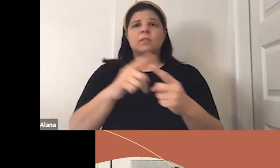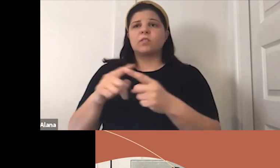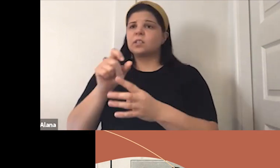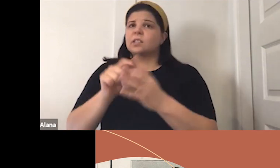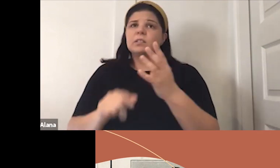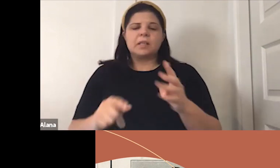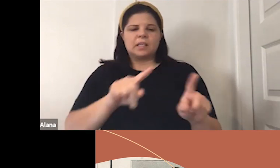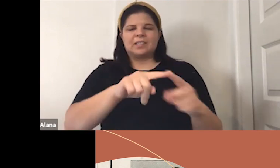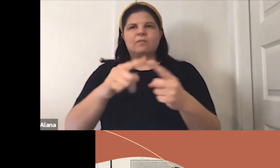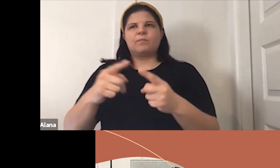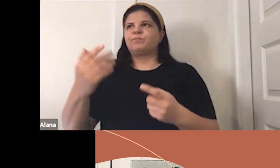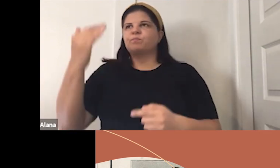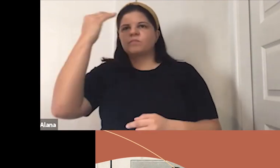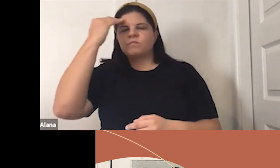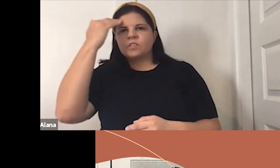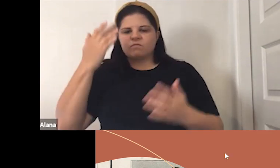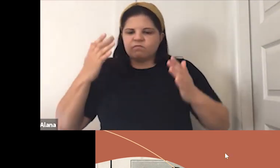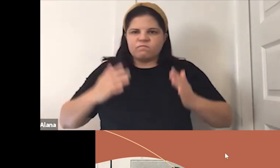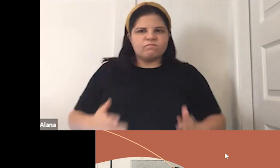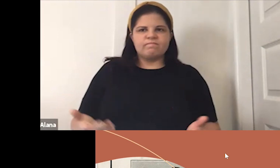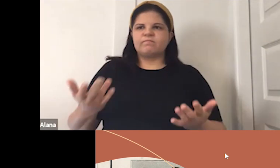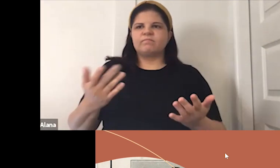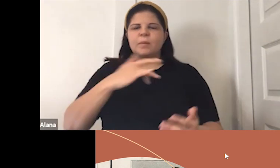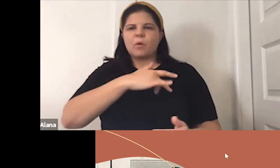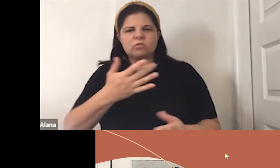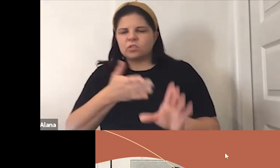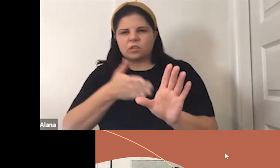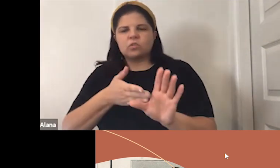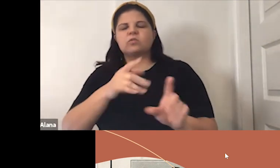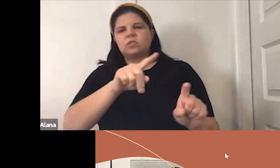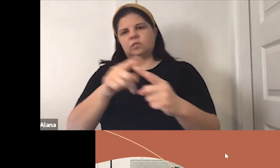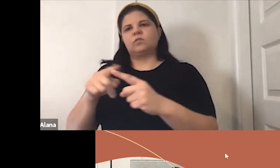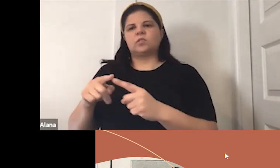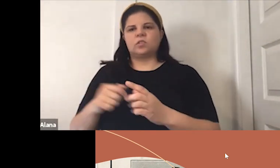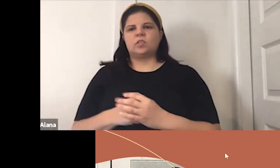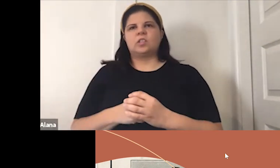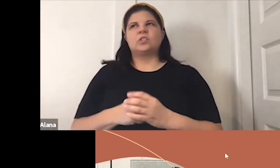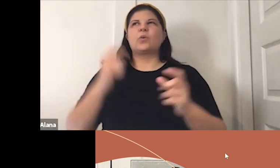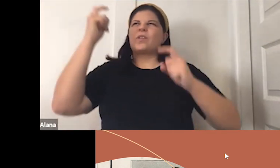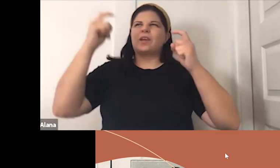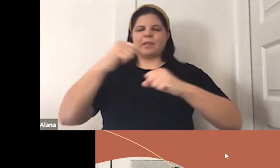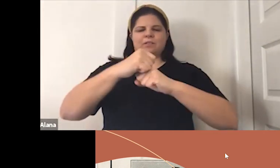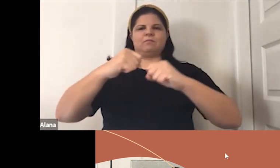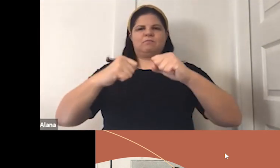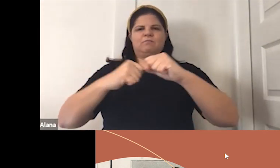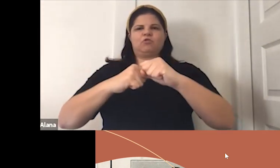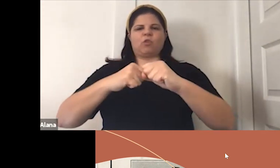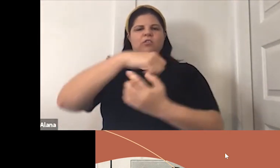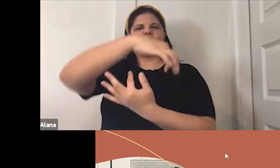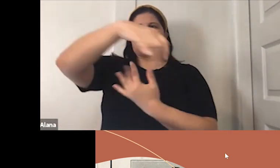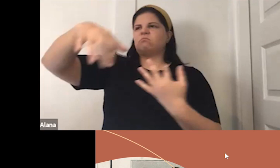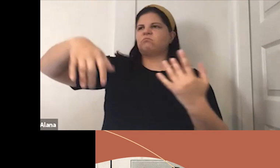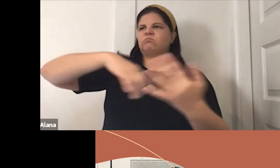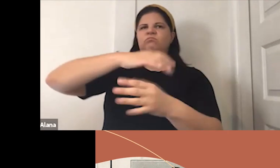So, it's looking at those social structures, those social relations.